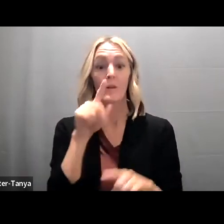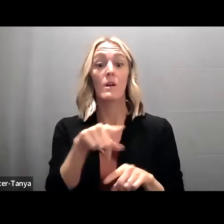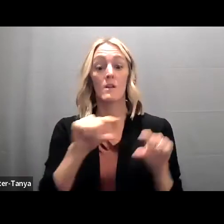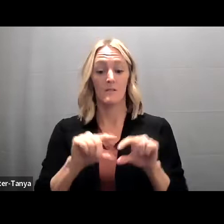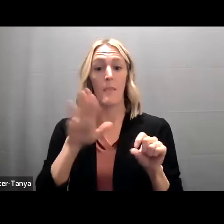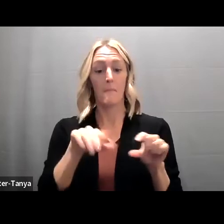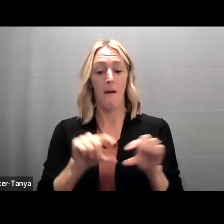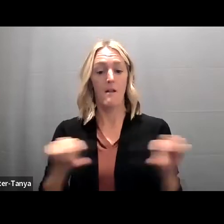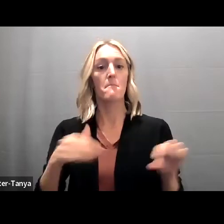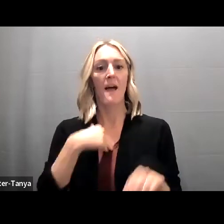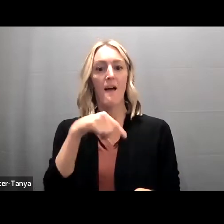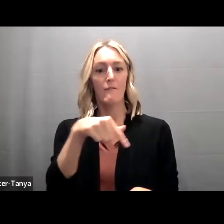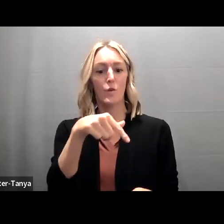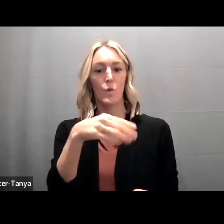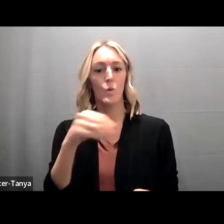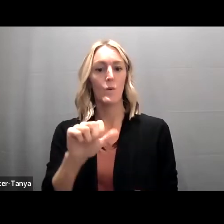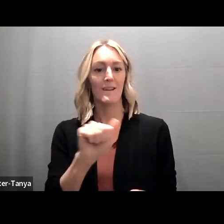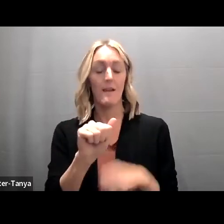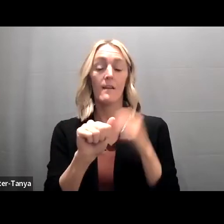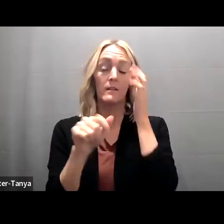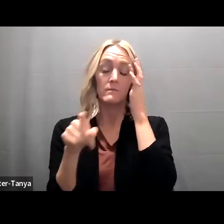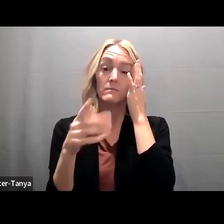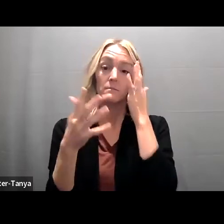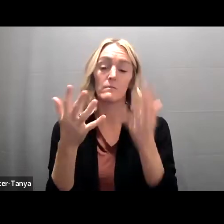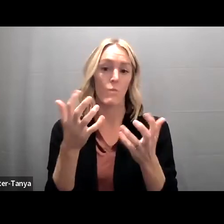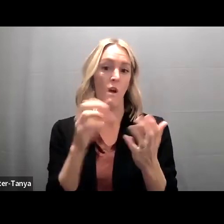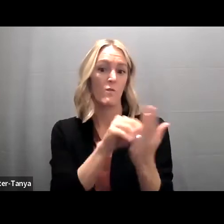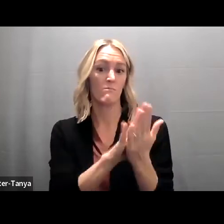And so if you have something that you want to make sure gets asked in there, go ahead